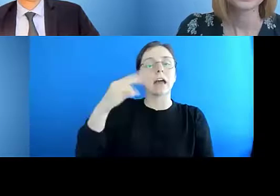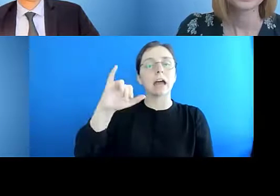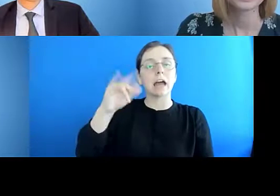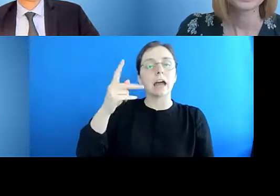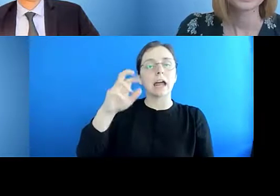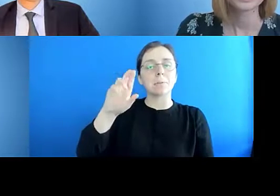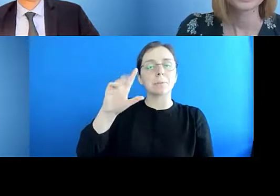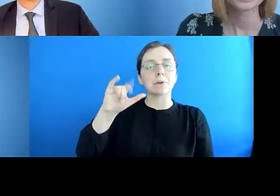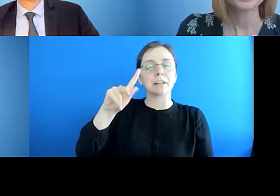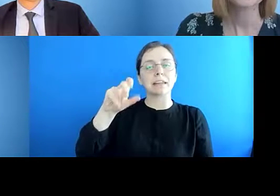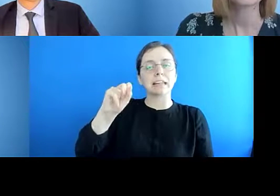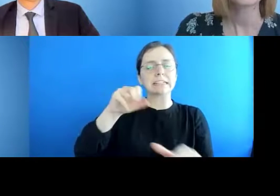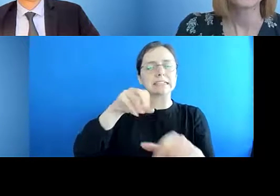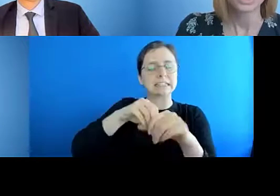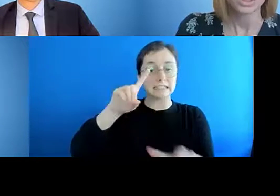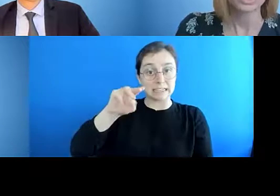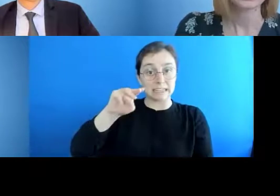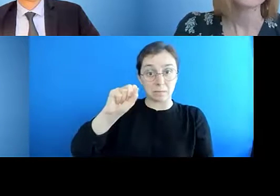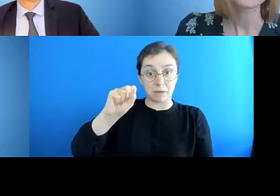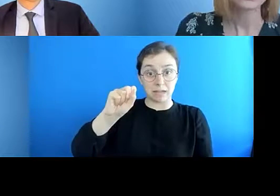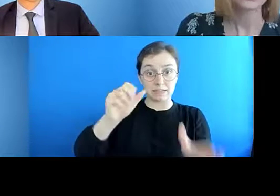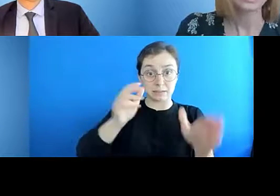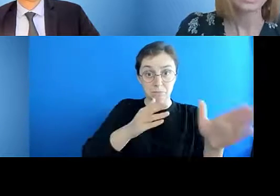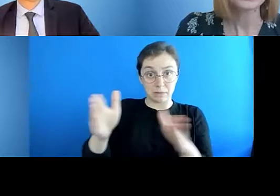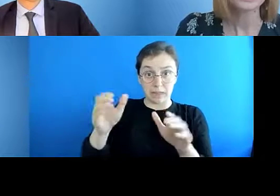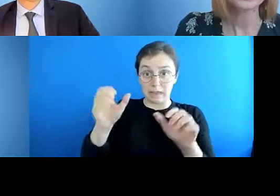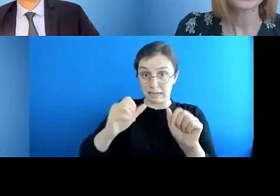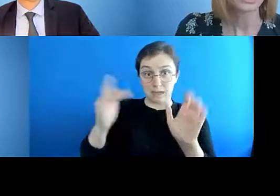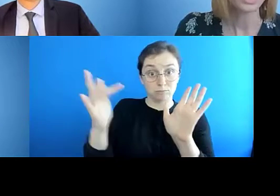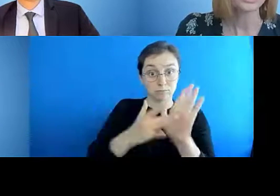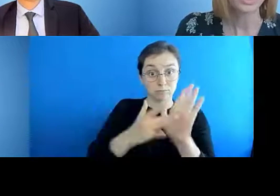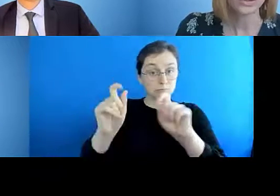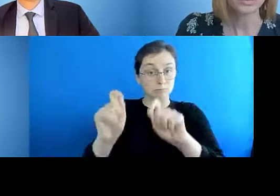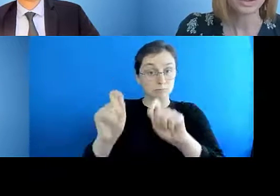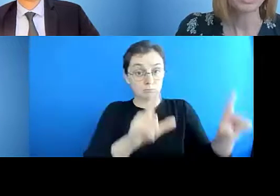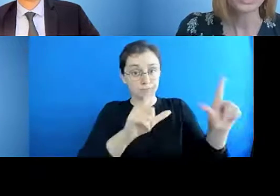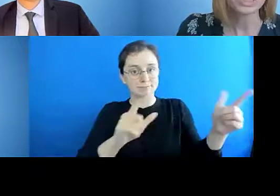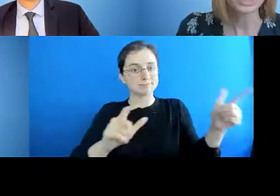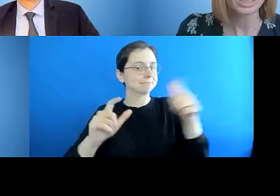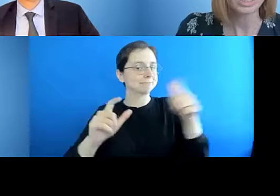Can you talk a little bit about that? Cindy Danielson: Sure, so hyperlinks are not allowed per policy